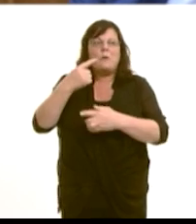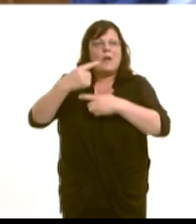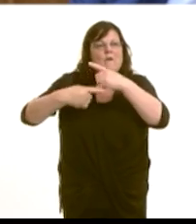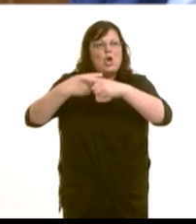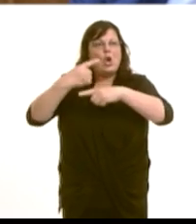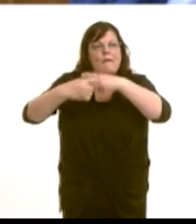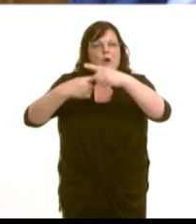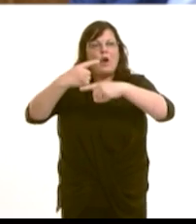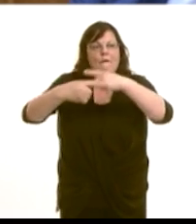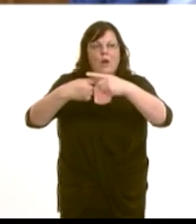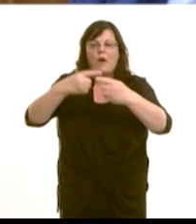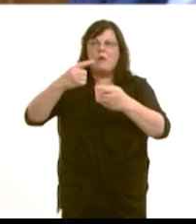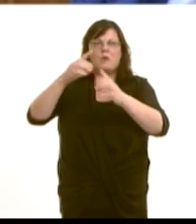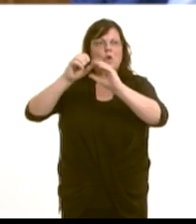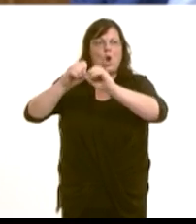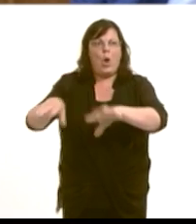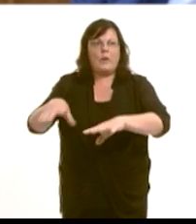lost to our budget as a result of Brexit.